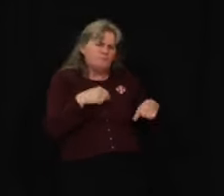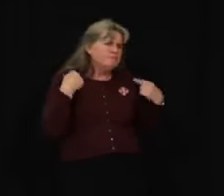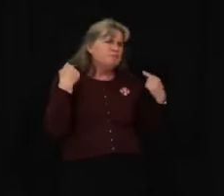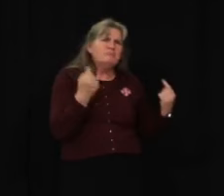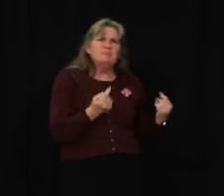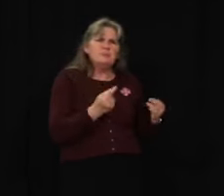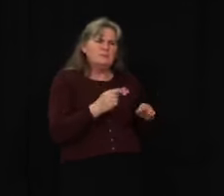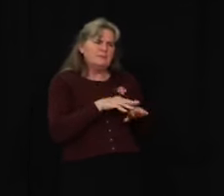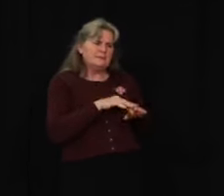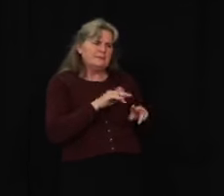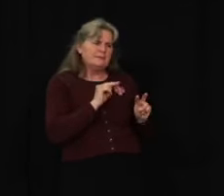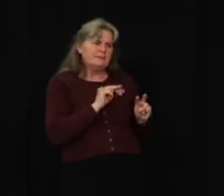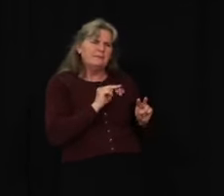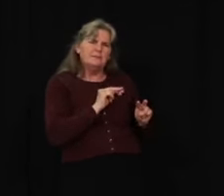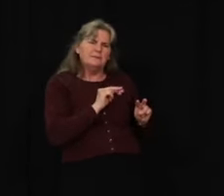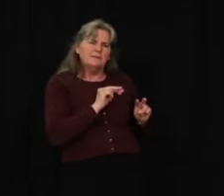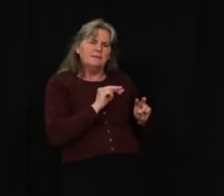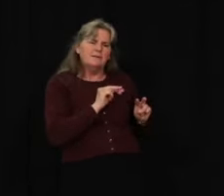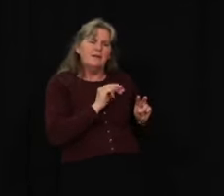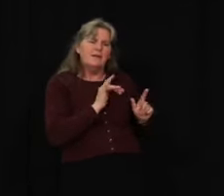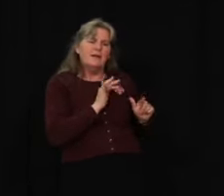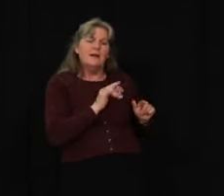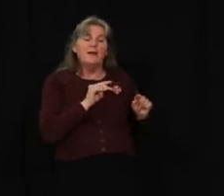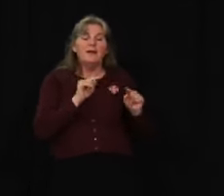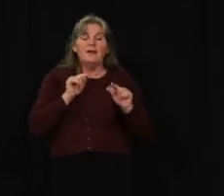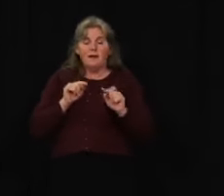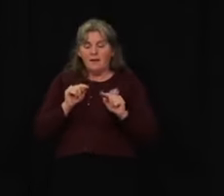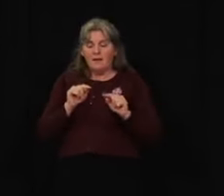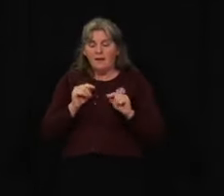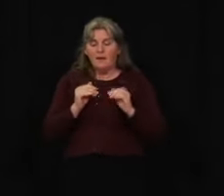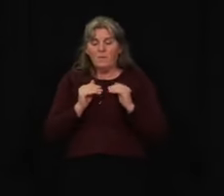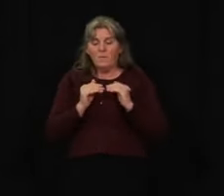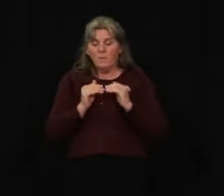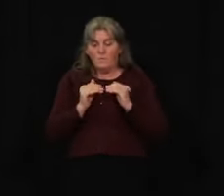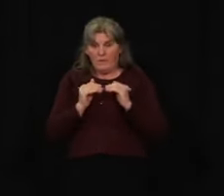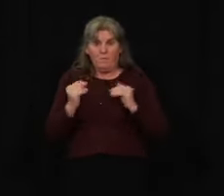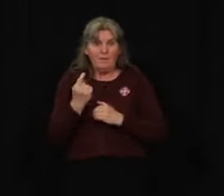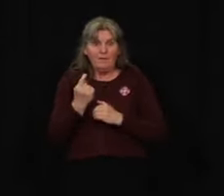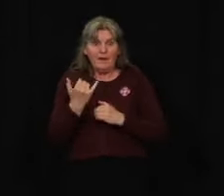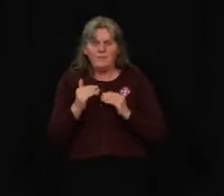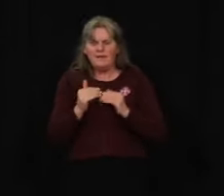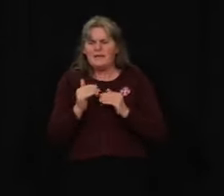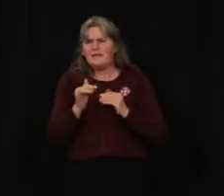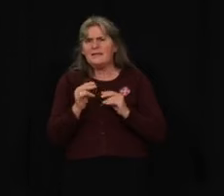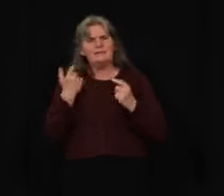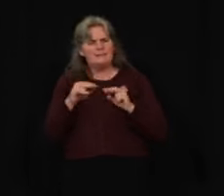Reporter: Yes. So... Have they discussed any plans